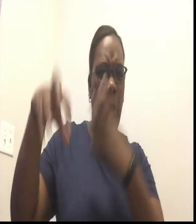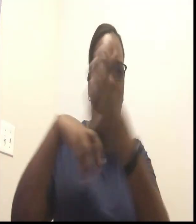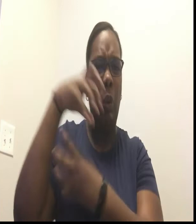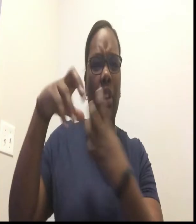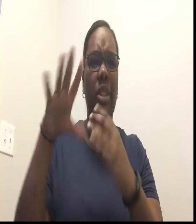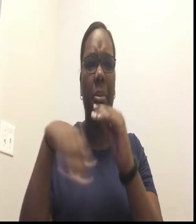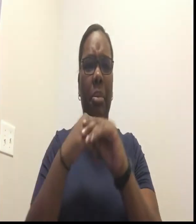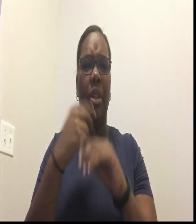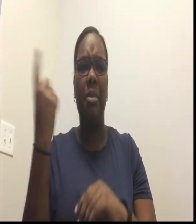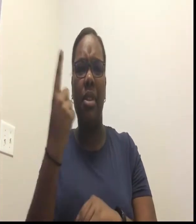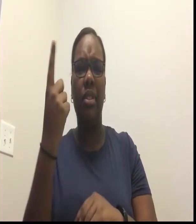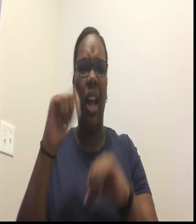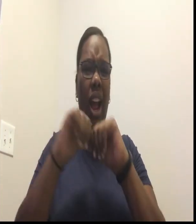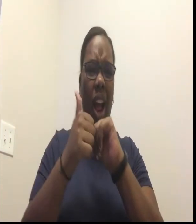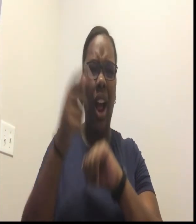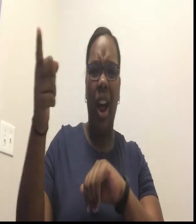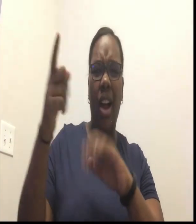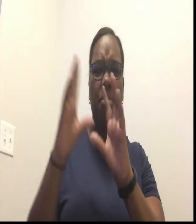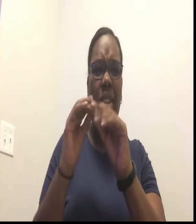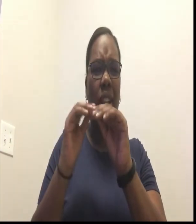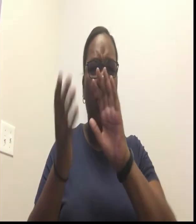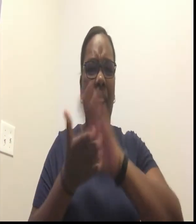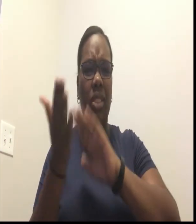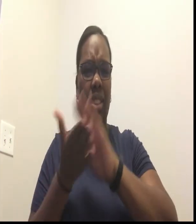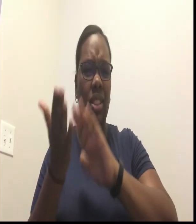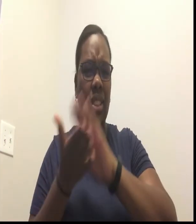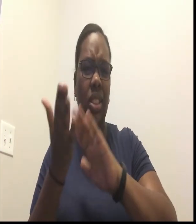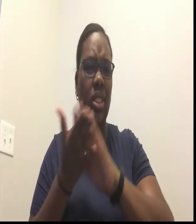about how the meeting is run - is going according to Robert's Rules or